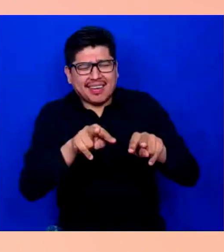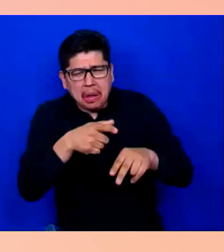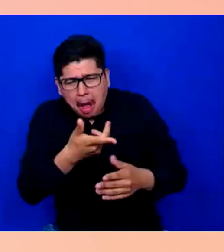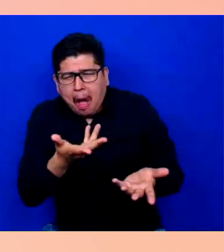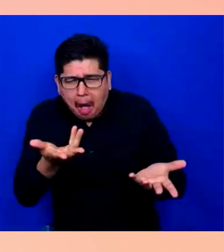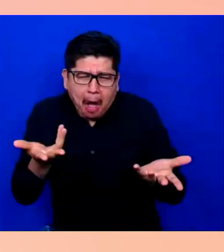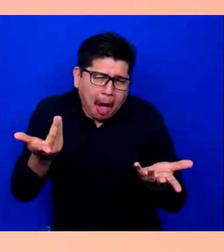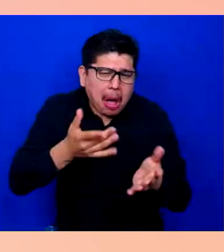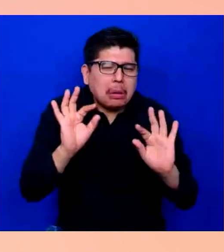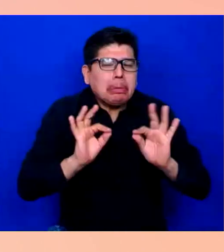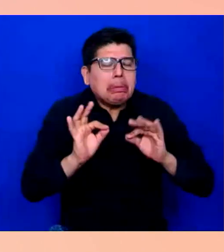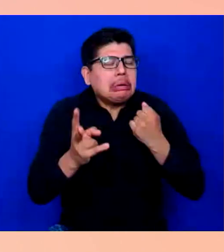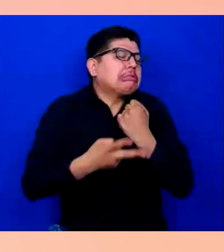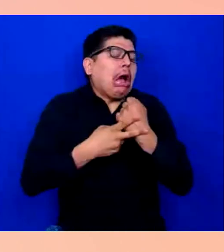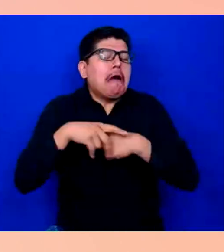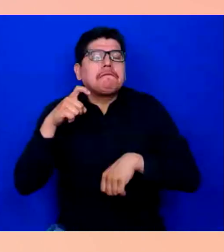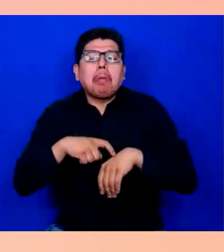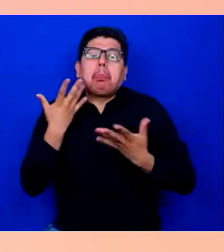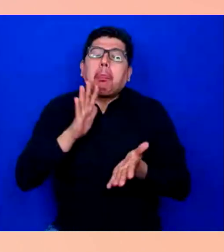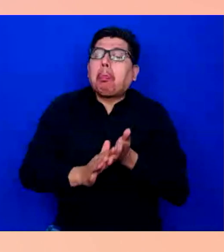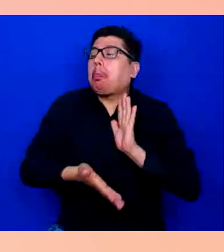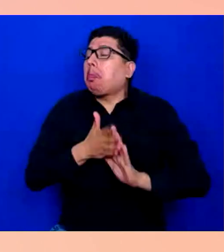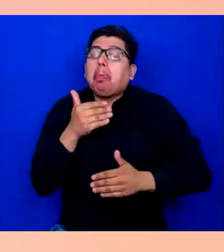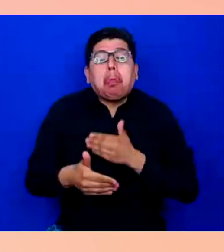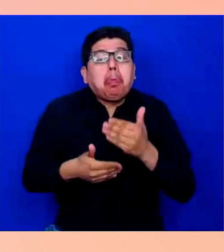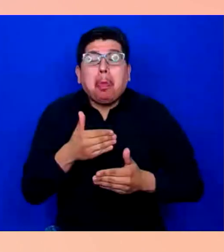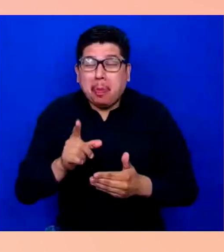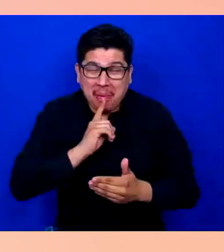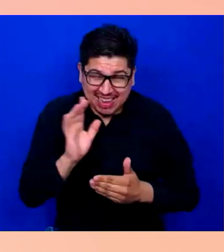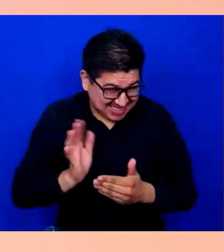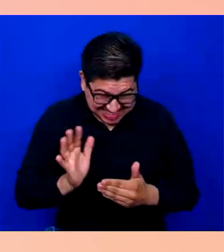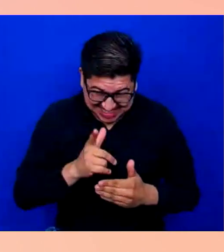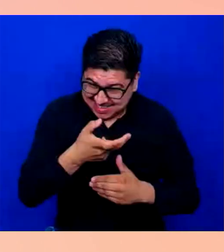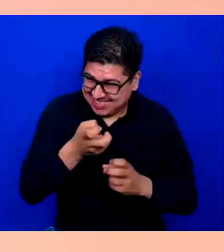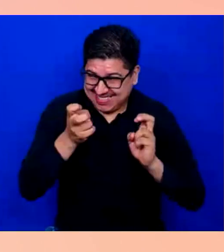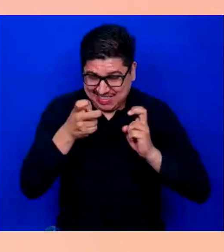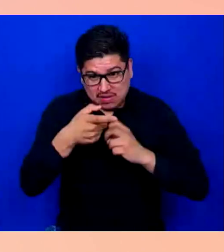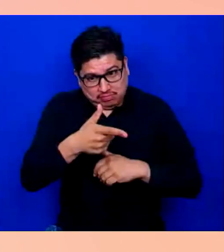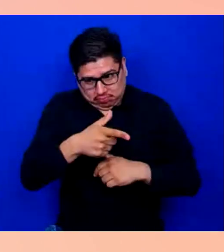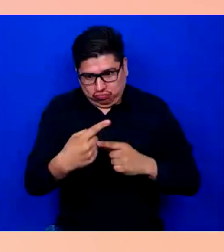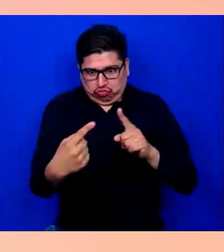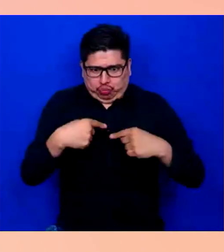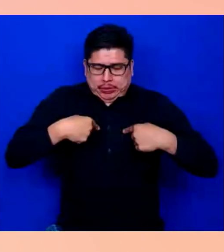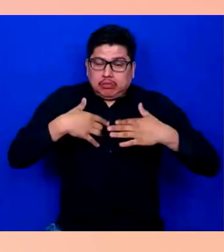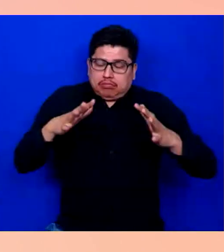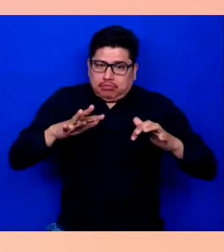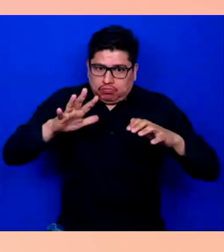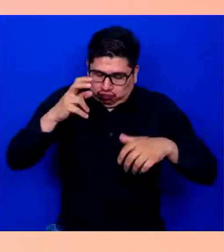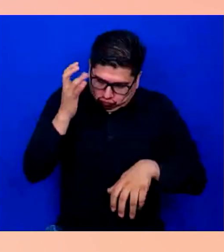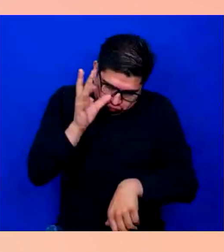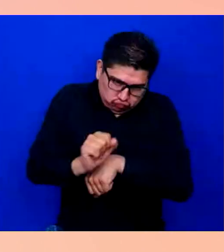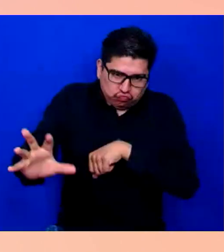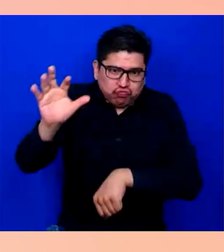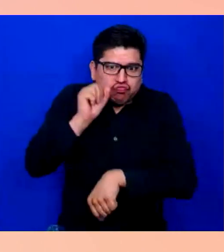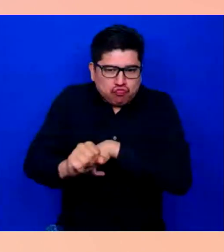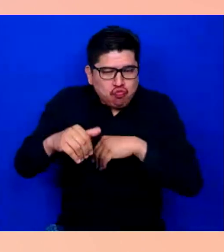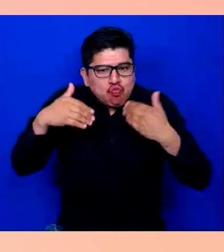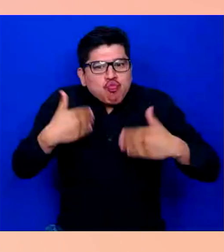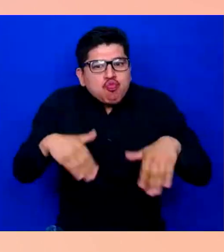but not hard work. For me it is hard work, I see these features and I see all the time saved,